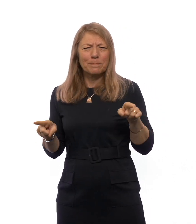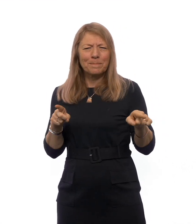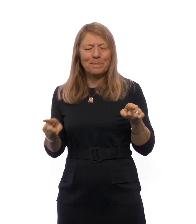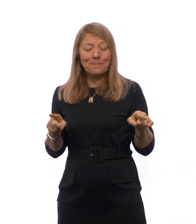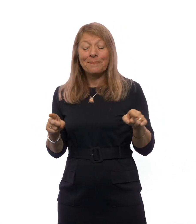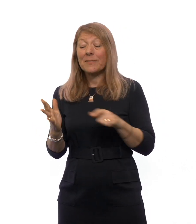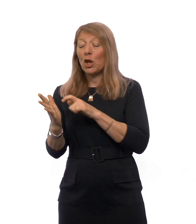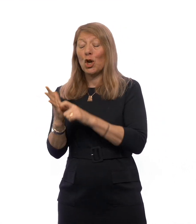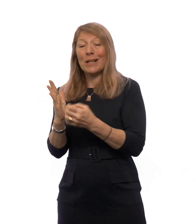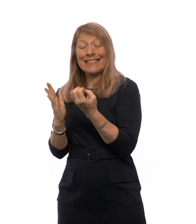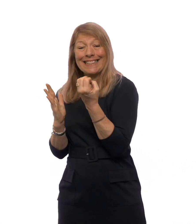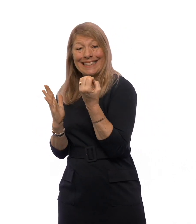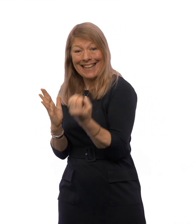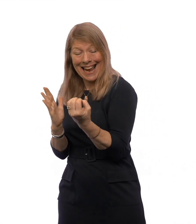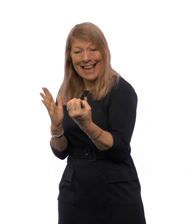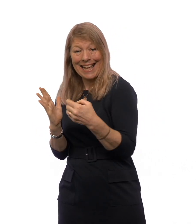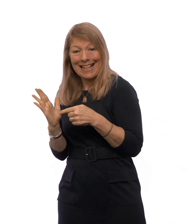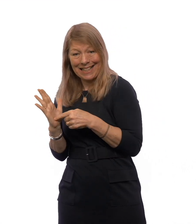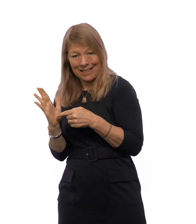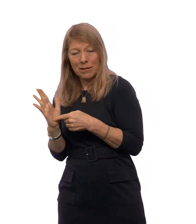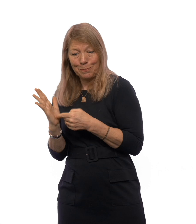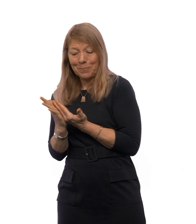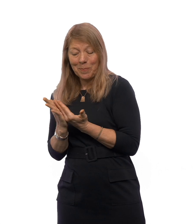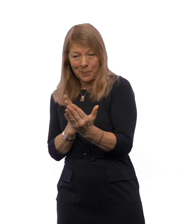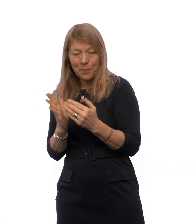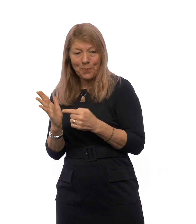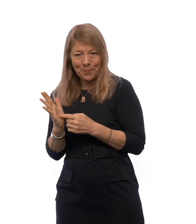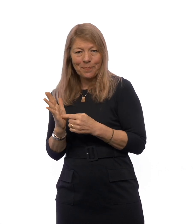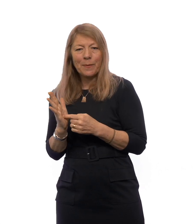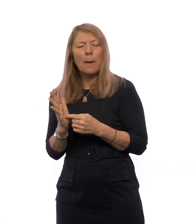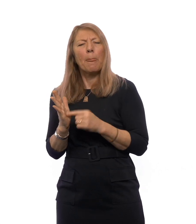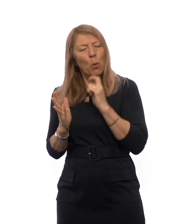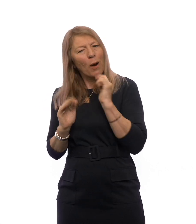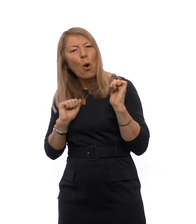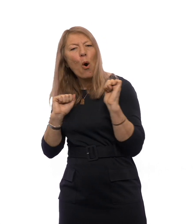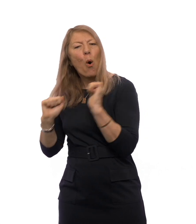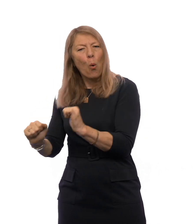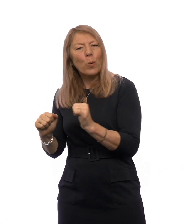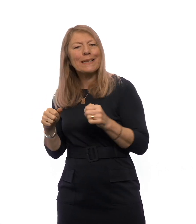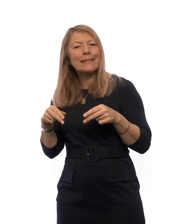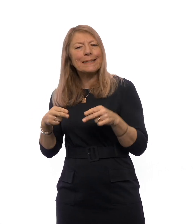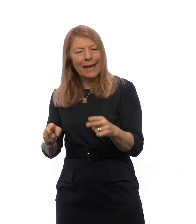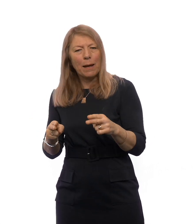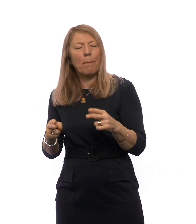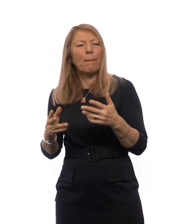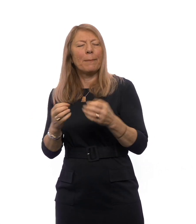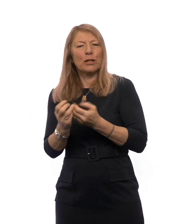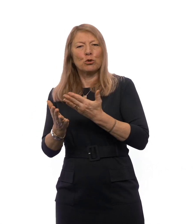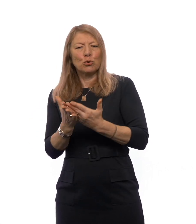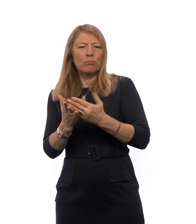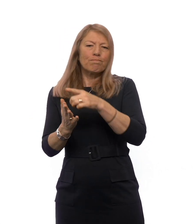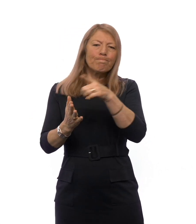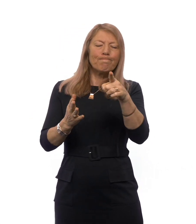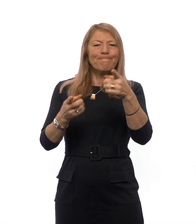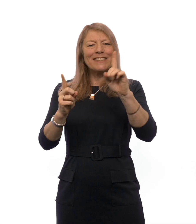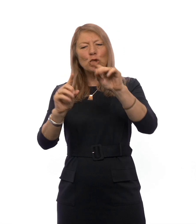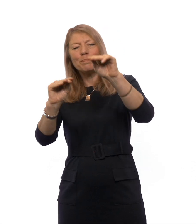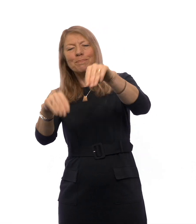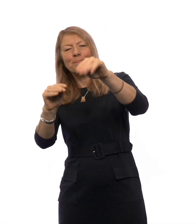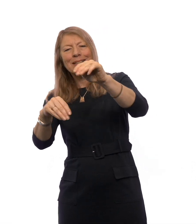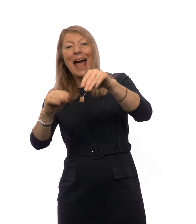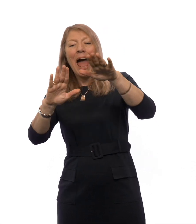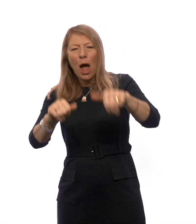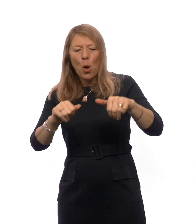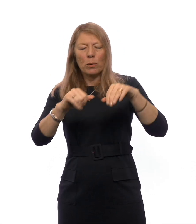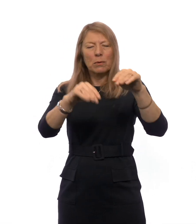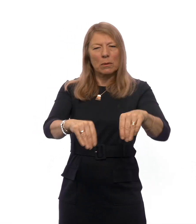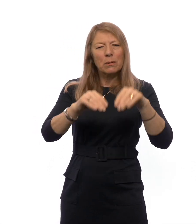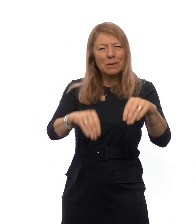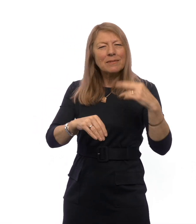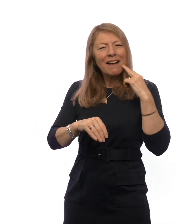of the Department of Education under the Special Educational Needs Order.